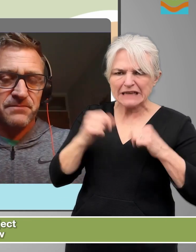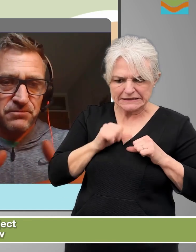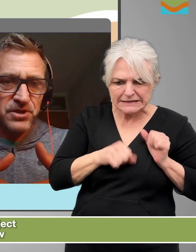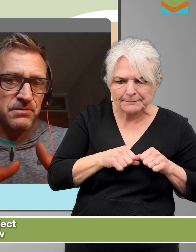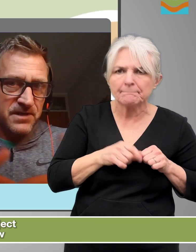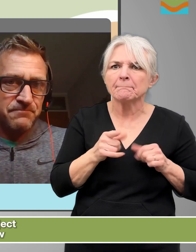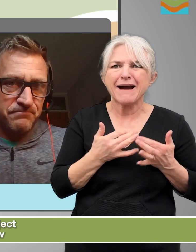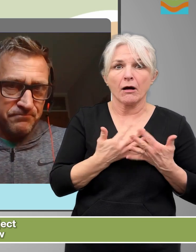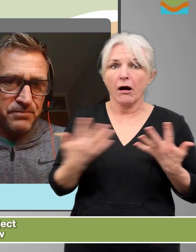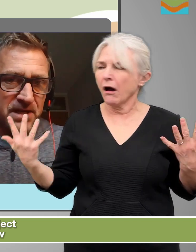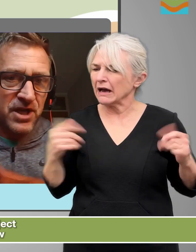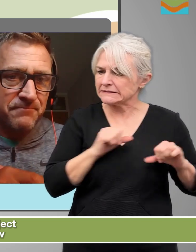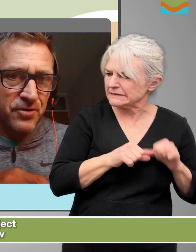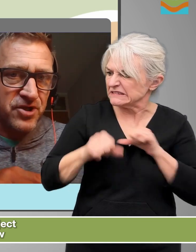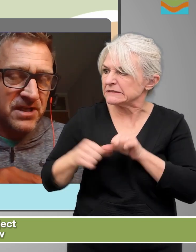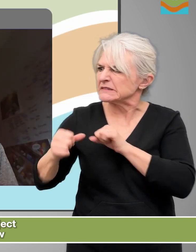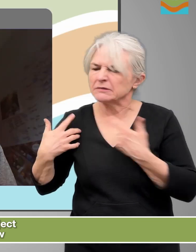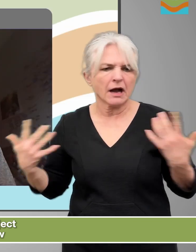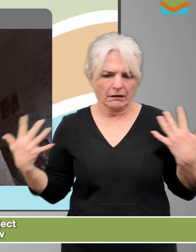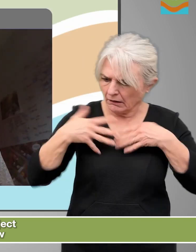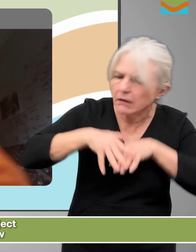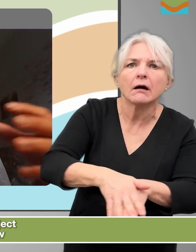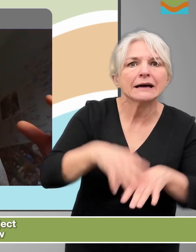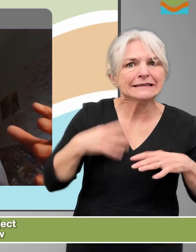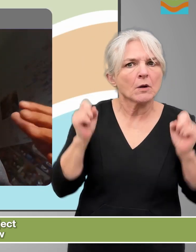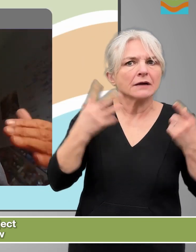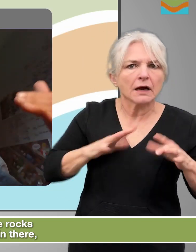which is why this PGN project is key to understand how